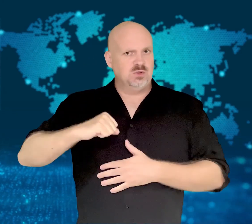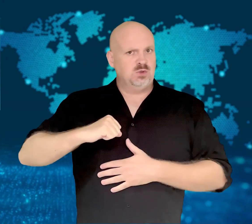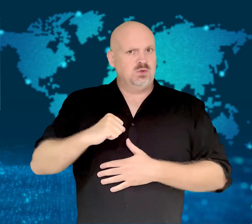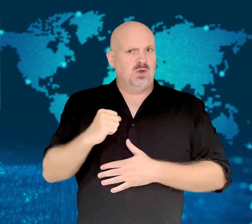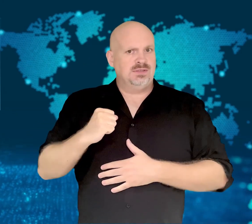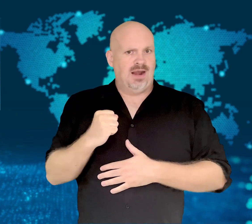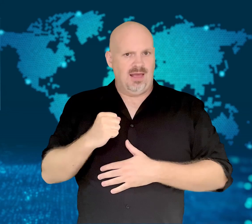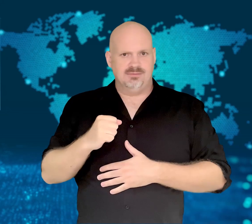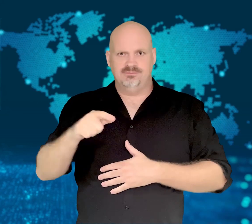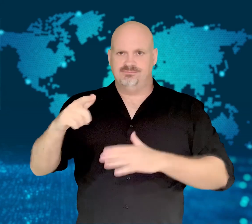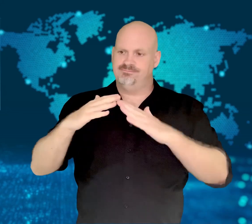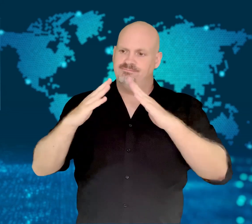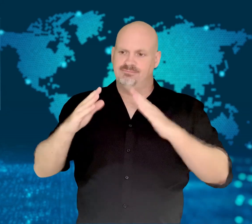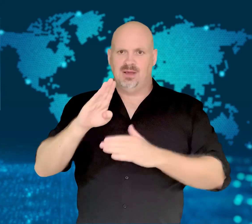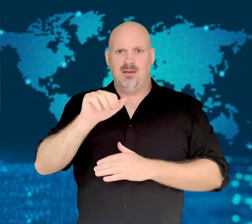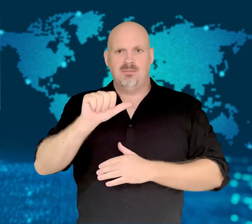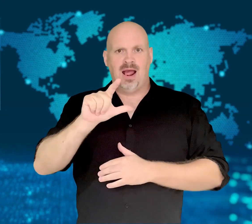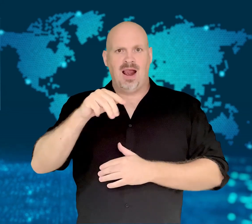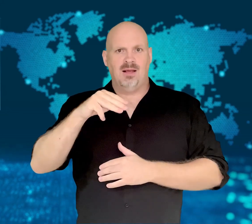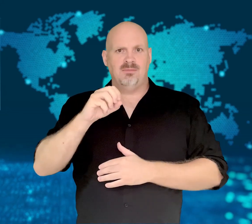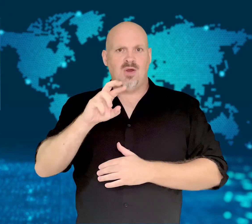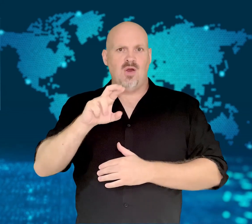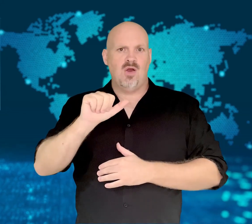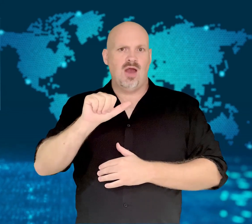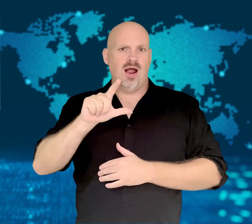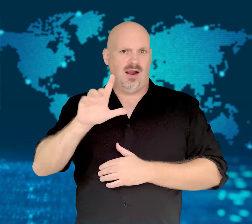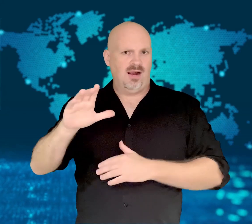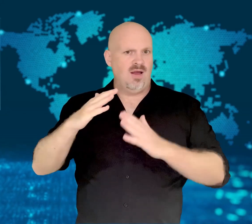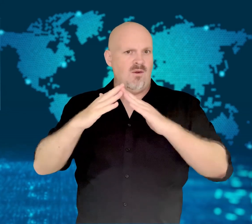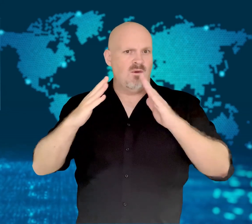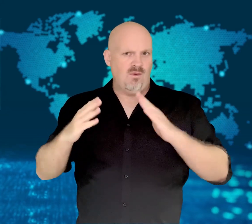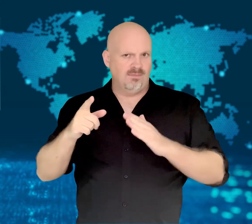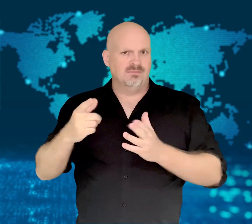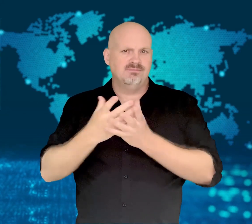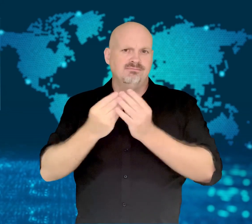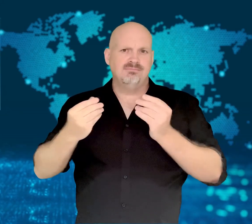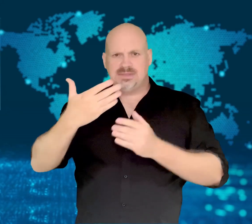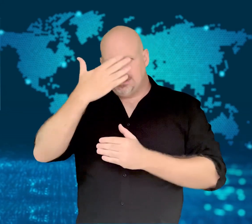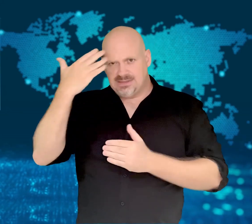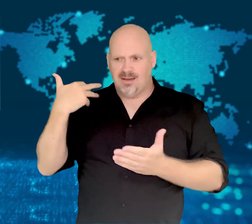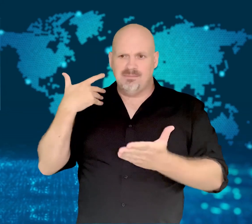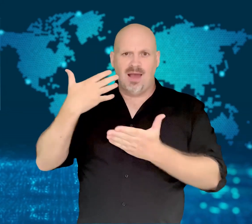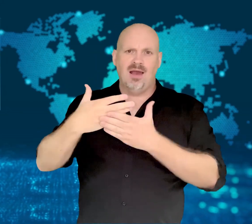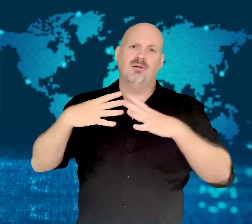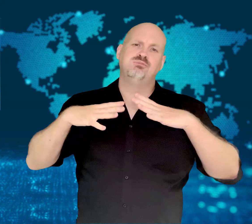Members of the royal family rushed to Balmoral Castle to be by her side